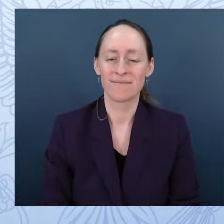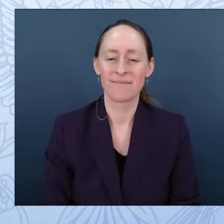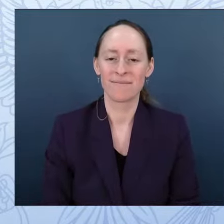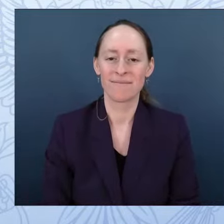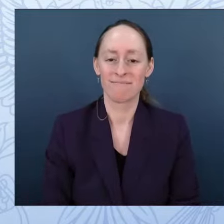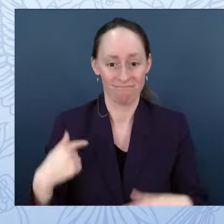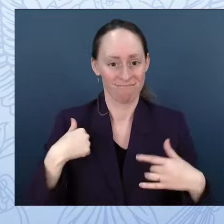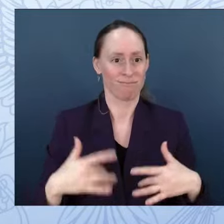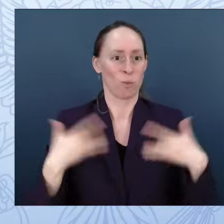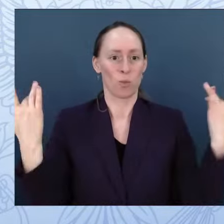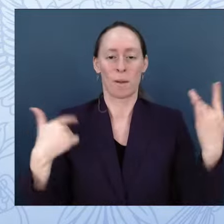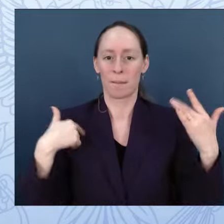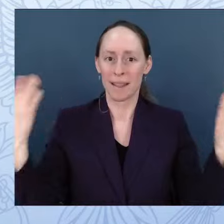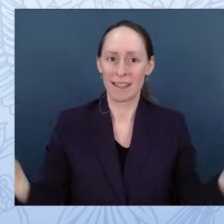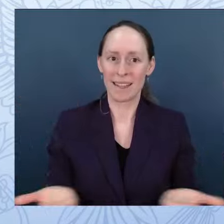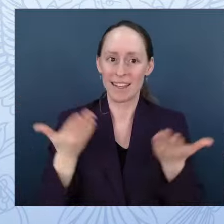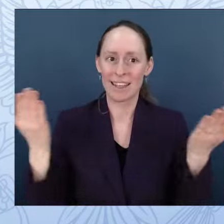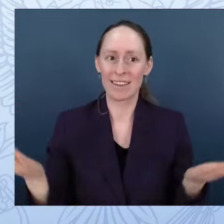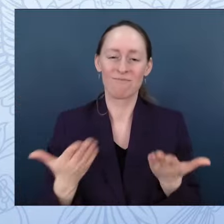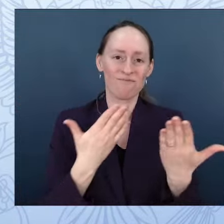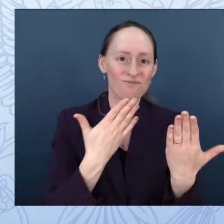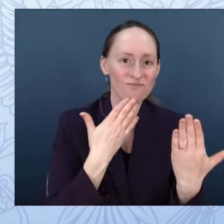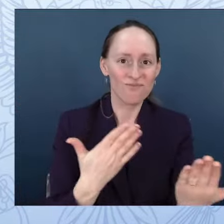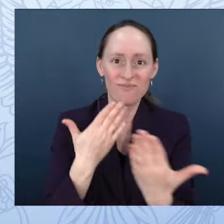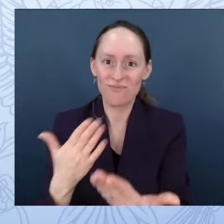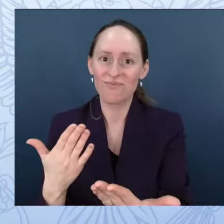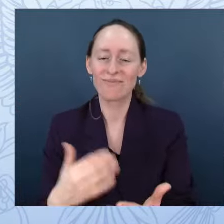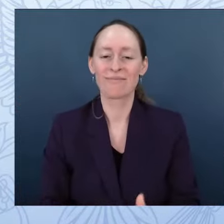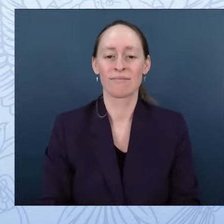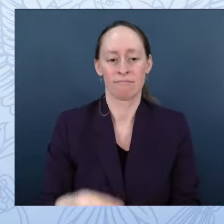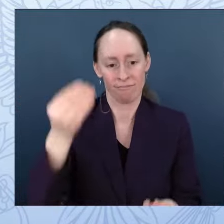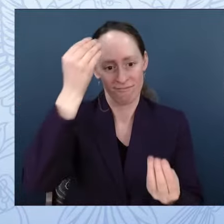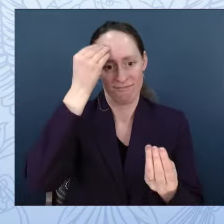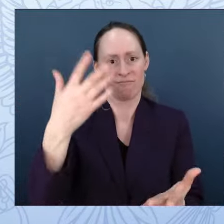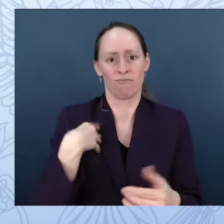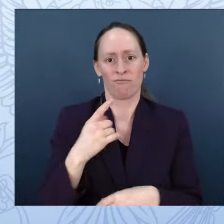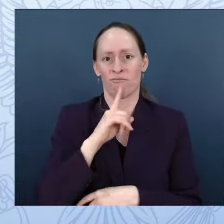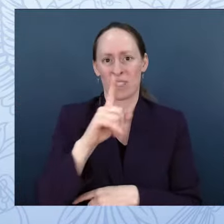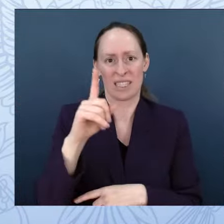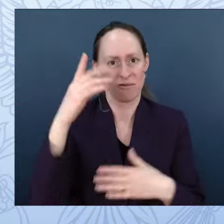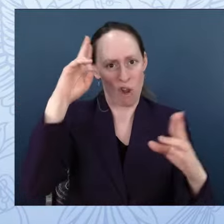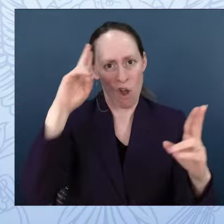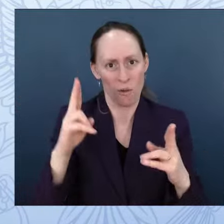So I just reiterate, I'm honored to be here and to take this collective step forward with the Biden Cancer Moonshot.